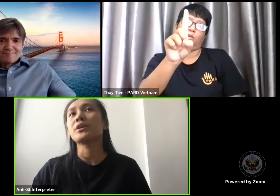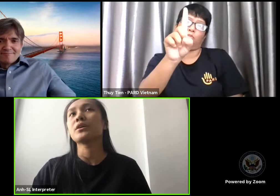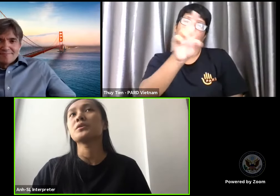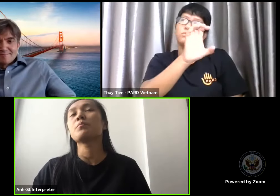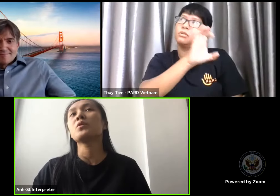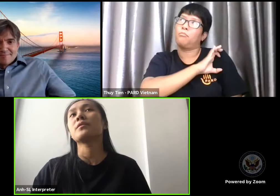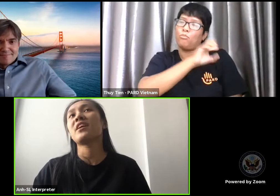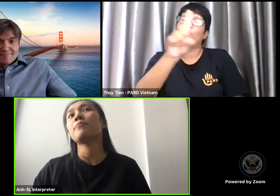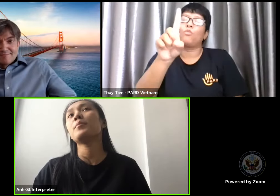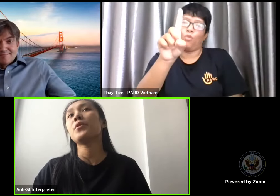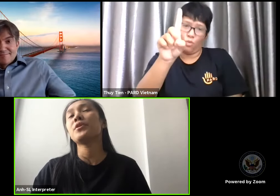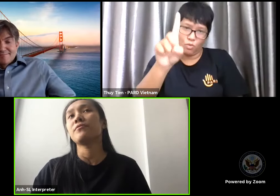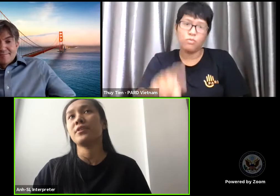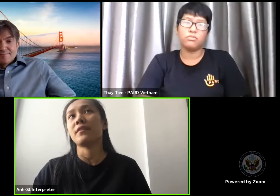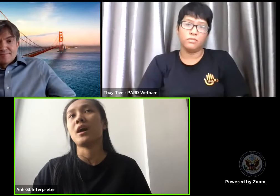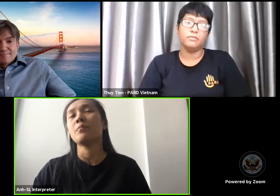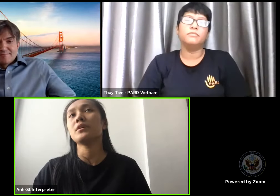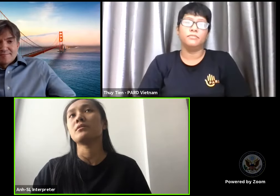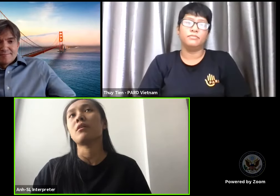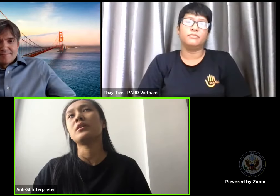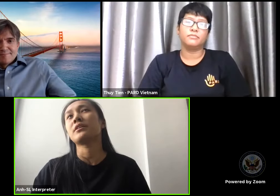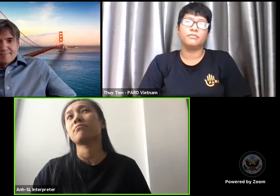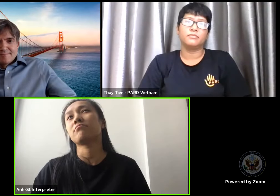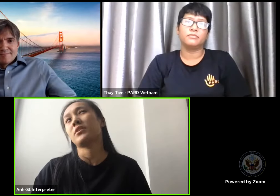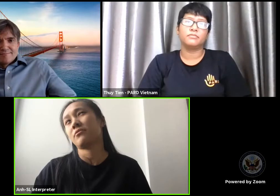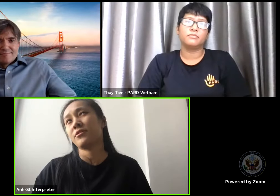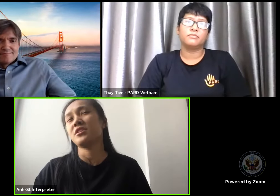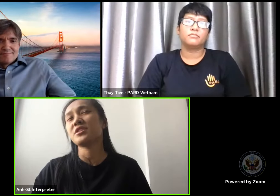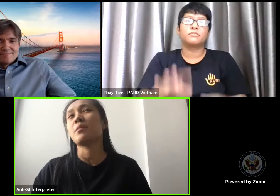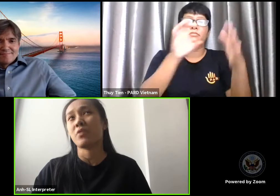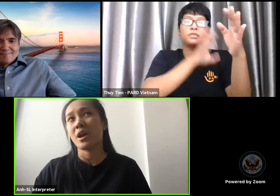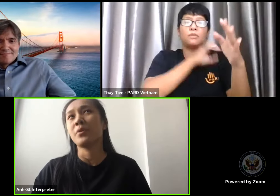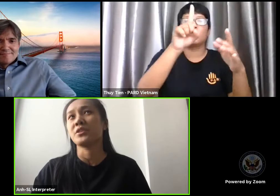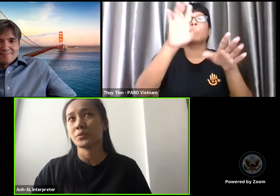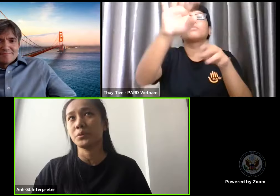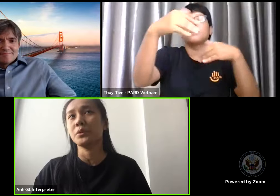because most of deaf people in Vietnam is only finish their primary school,